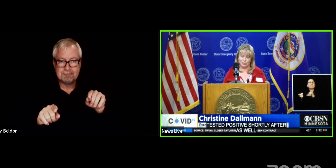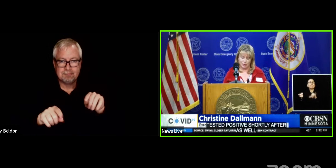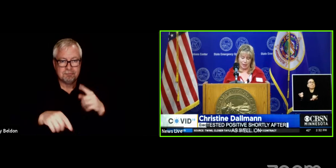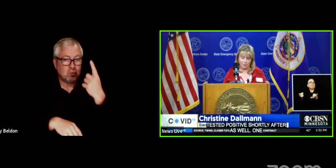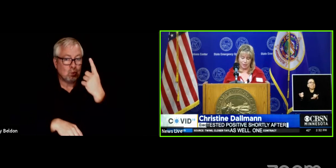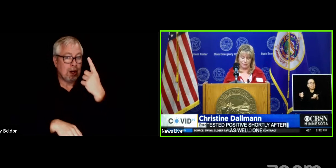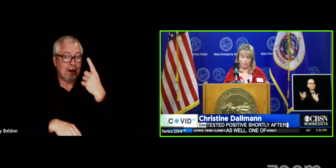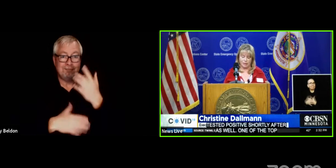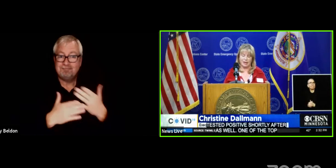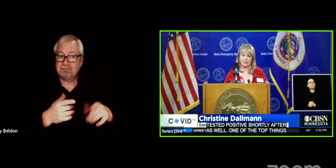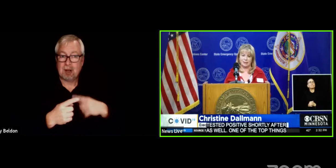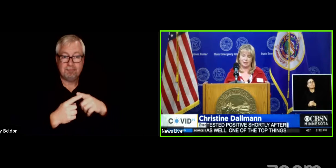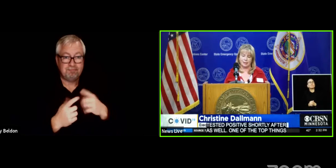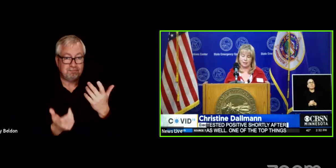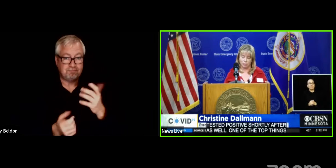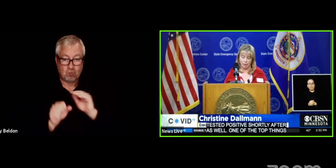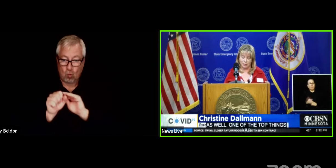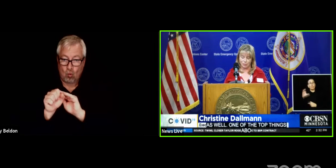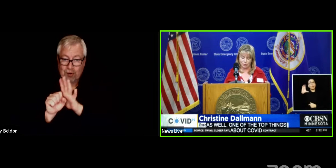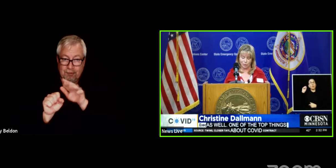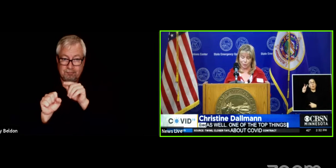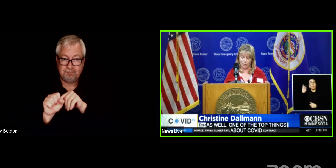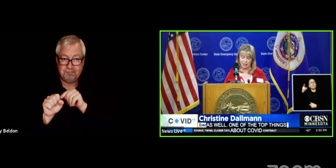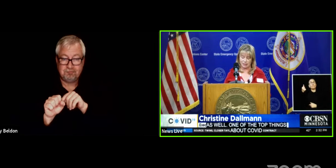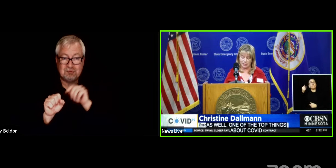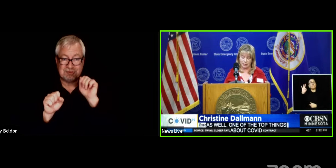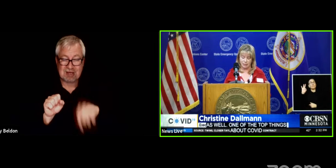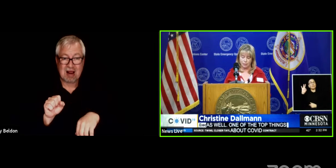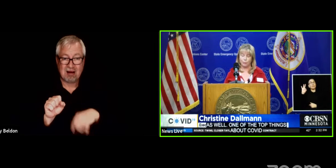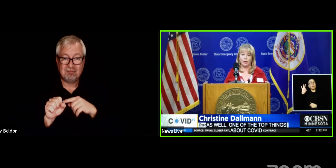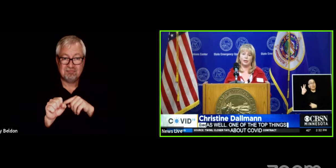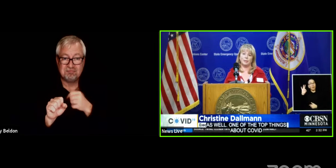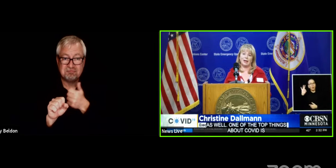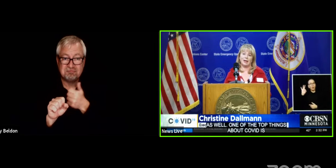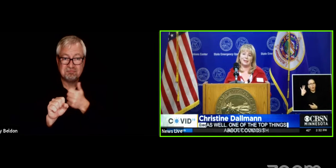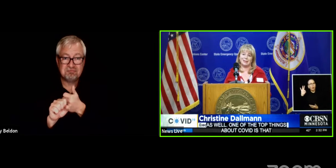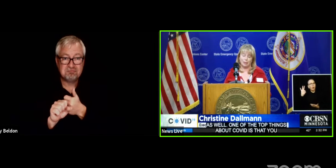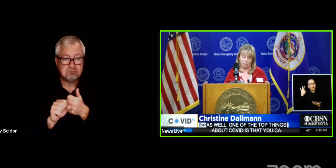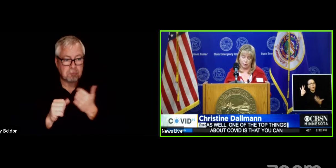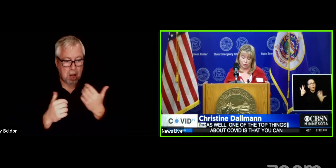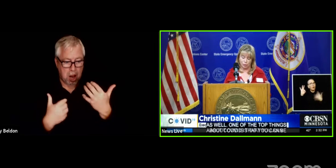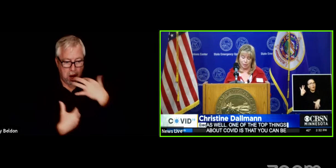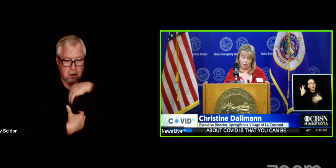WOULD YOU TELL US EVEN REALIZING IT, IT CAN SPREAD SO EASILY. WEARING A MASK CAN HELP SO MUCH.